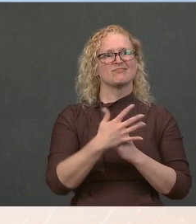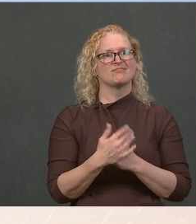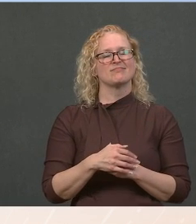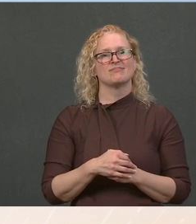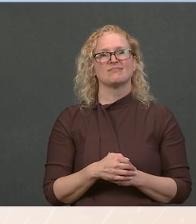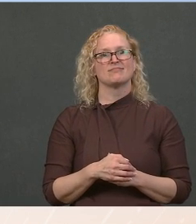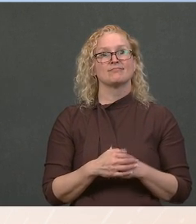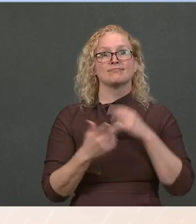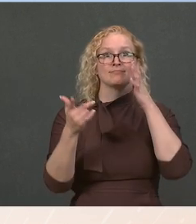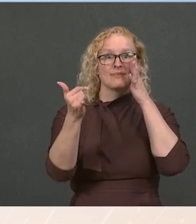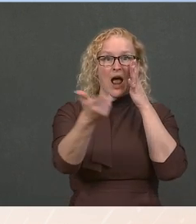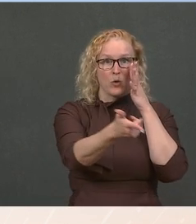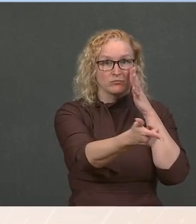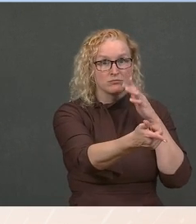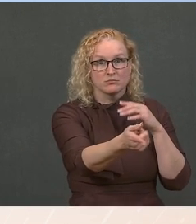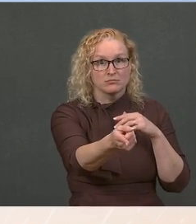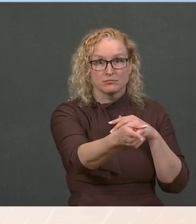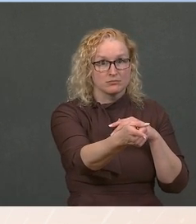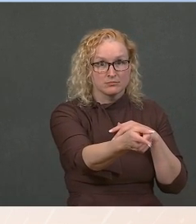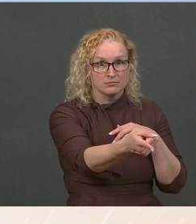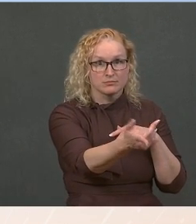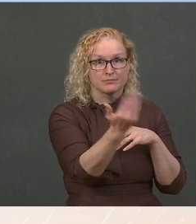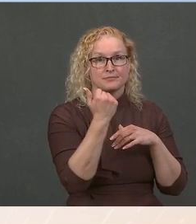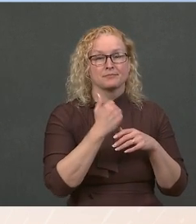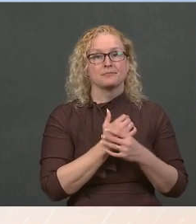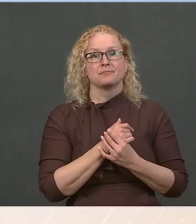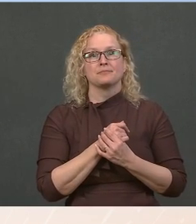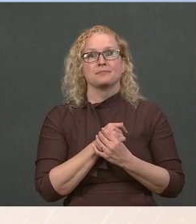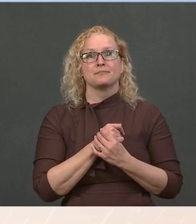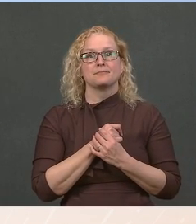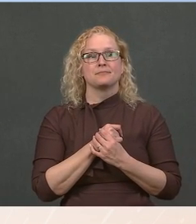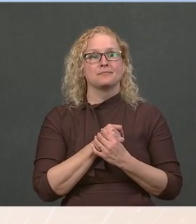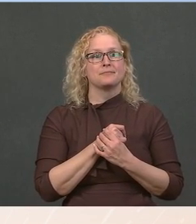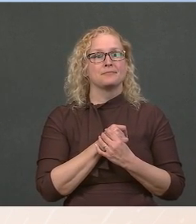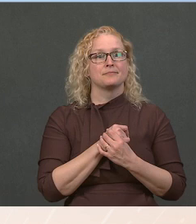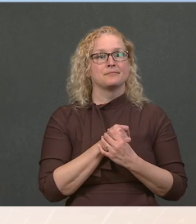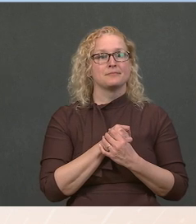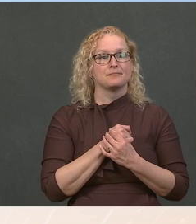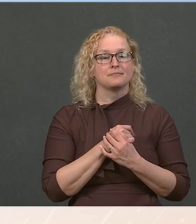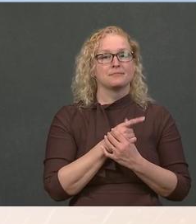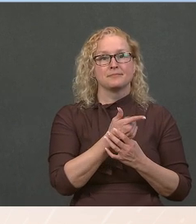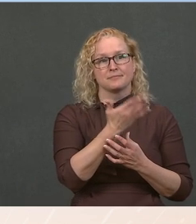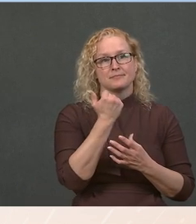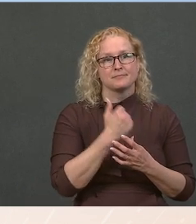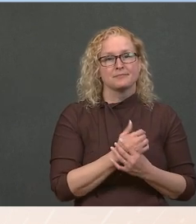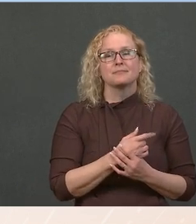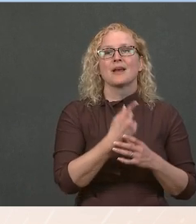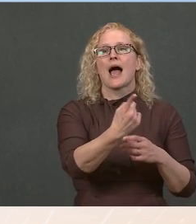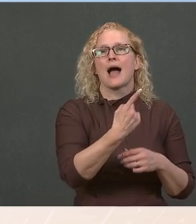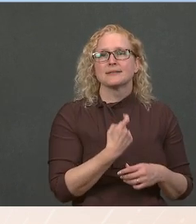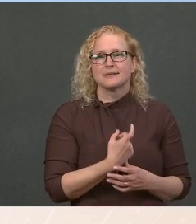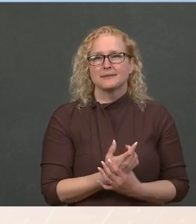The Press: -- money to make renovations? The Press: Just have one on oil prices, Karine. Ms. Jean-Pierre: Yeah, for sure. The Press: The President, when he was overseas, suggested that he may be looking at different options if OPEC